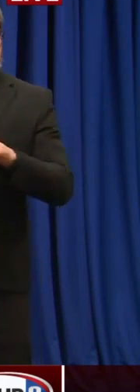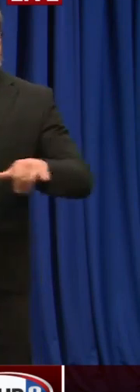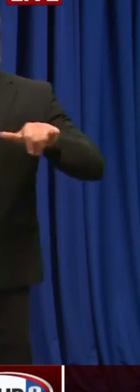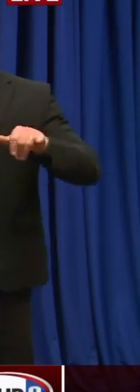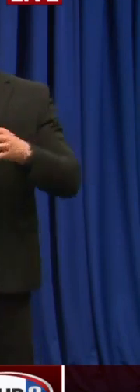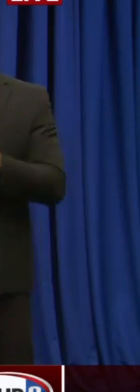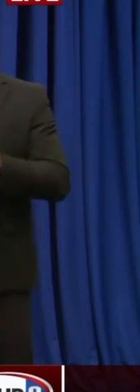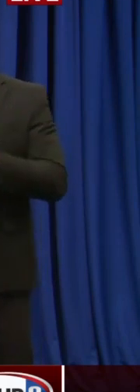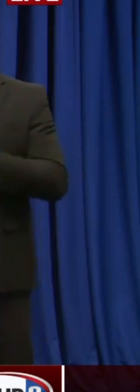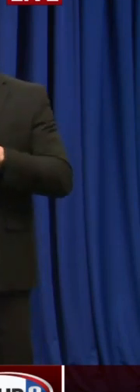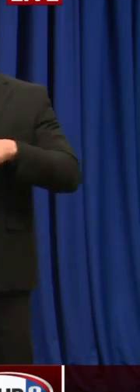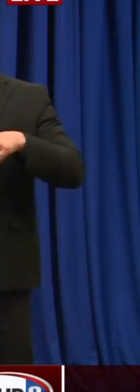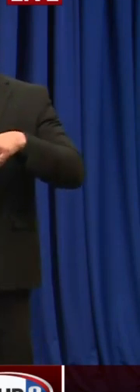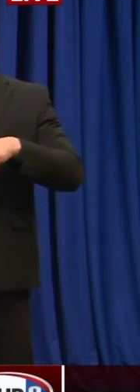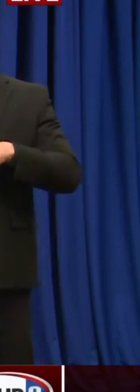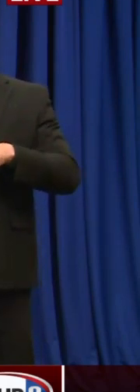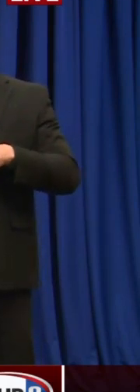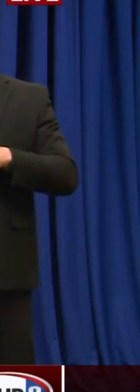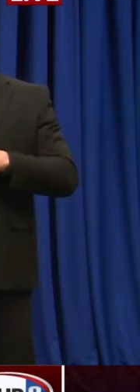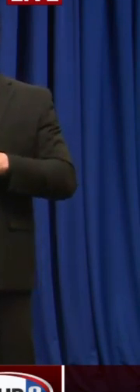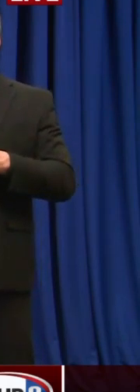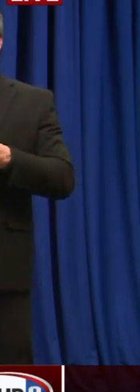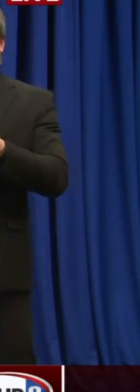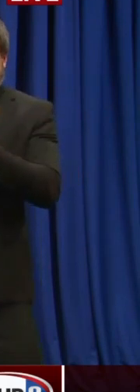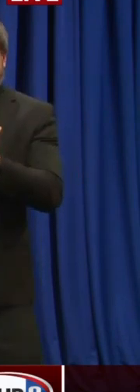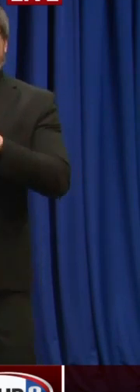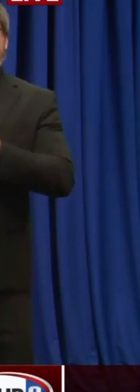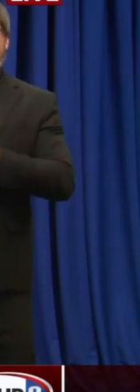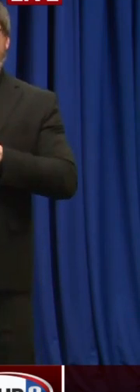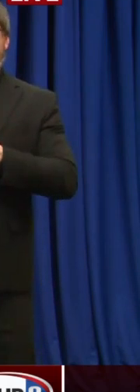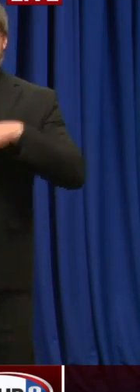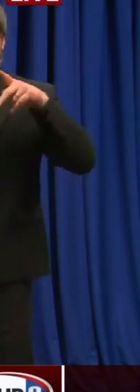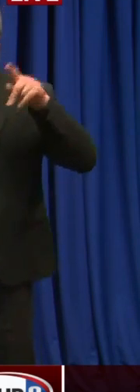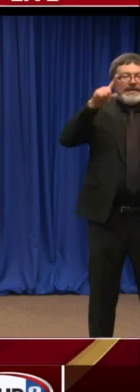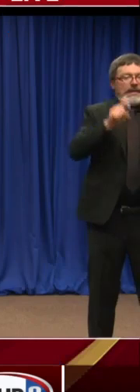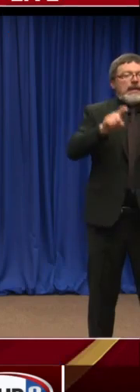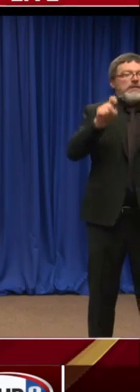THAT I ROUTINELY GIVE DURING THESE SESSIONS THERE HAVE BEEN OVER NINE THOUSAND NINE.